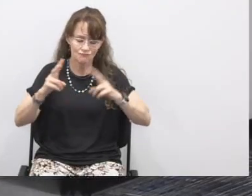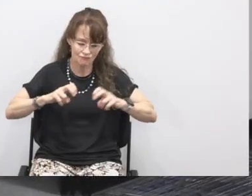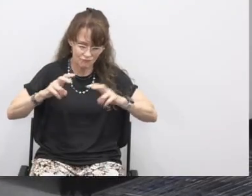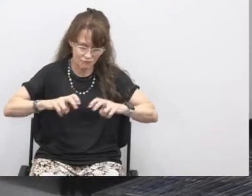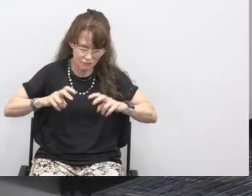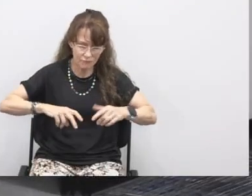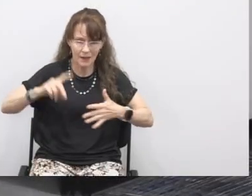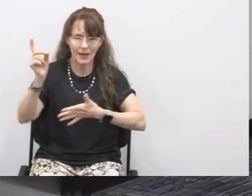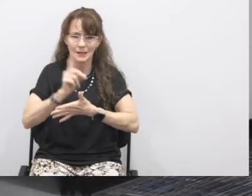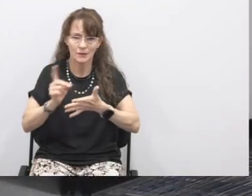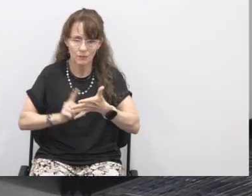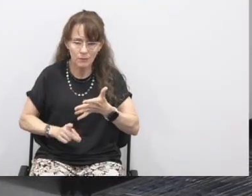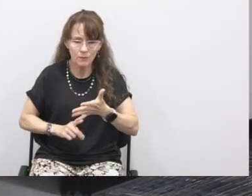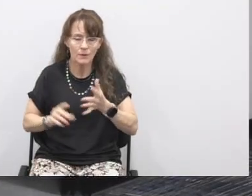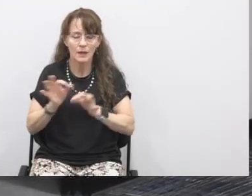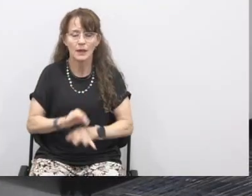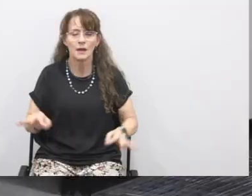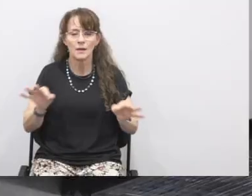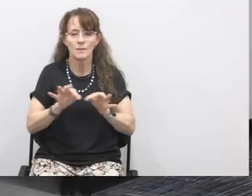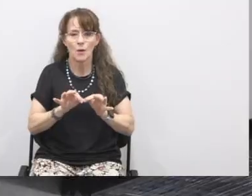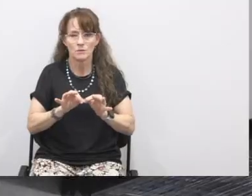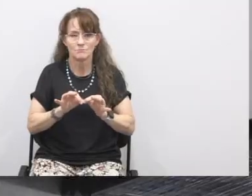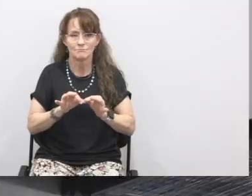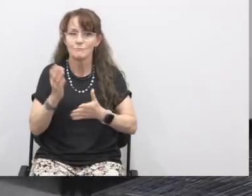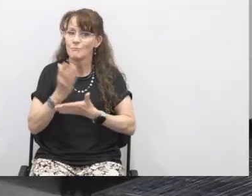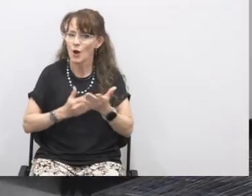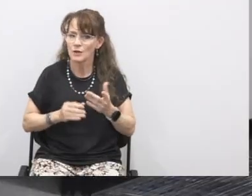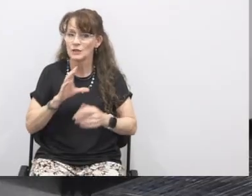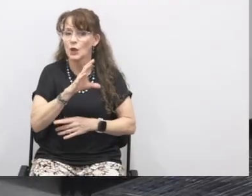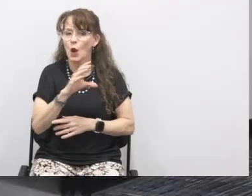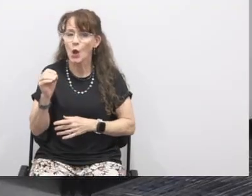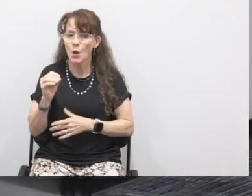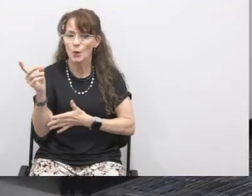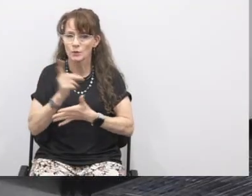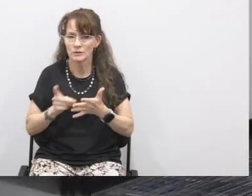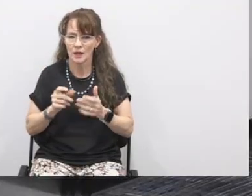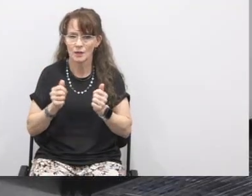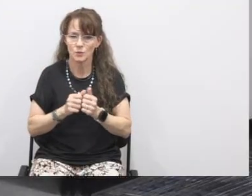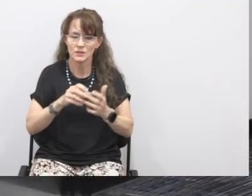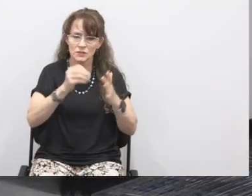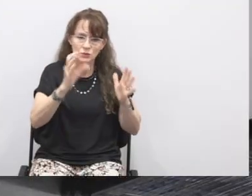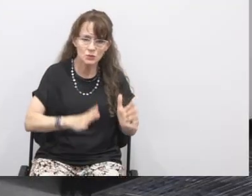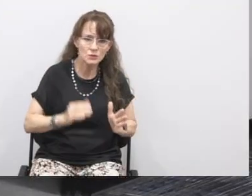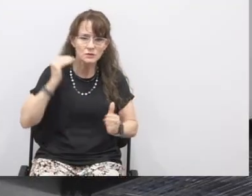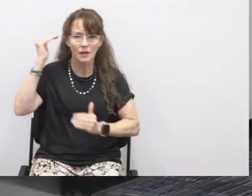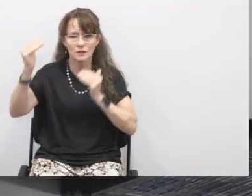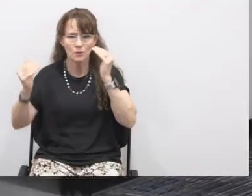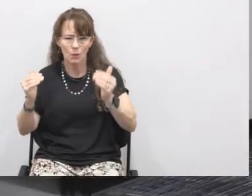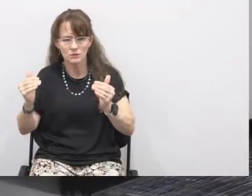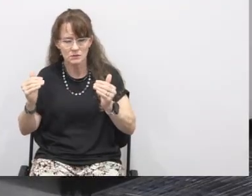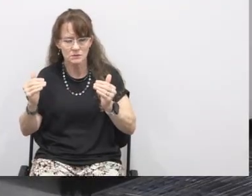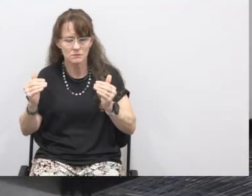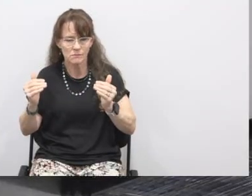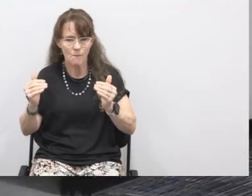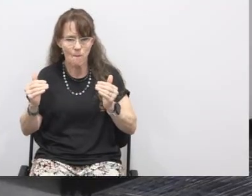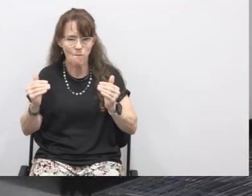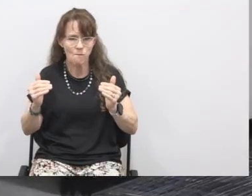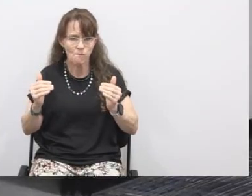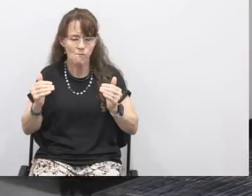And the key principle is co-design with students and adults, which has been so different